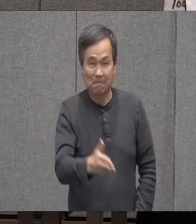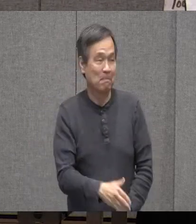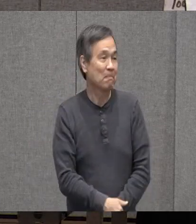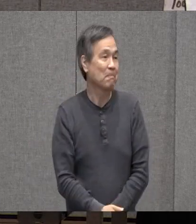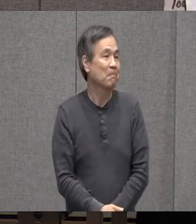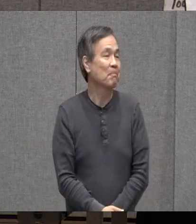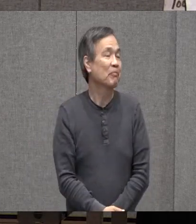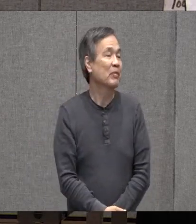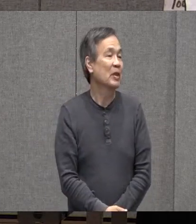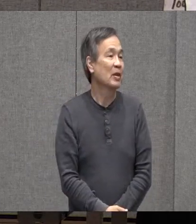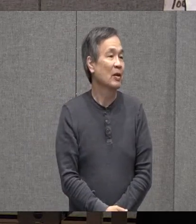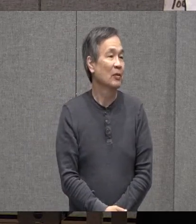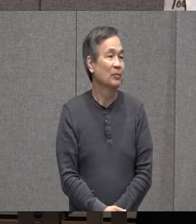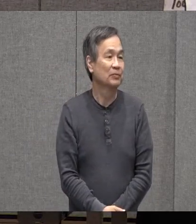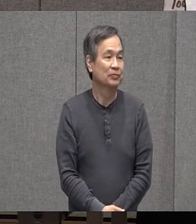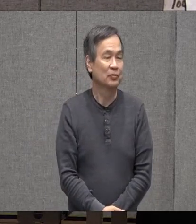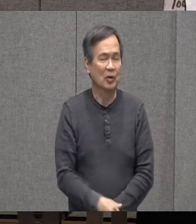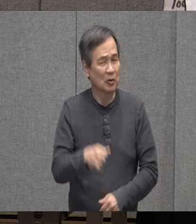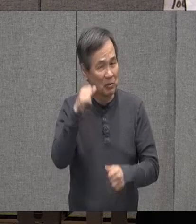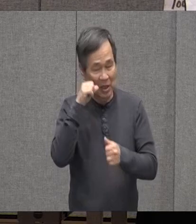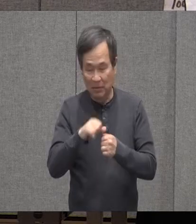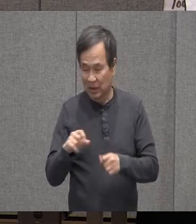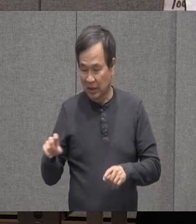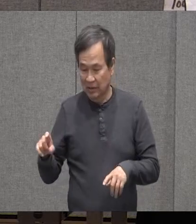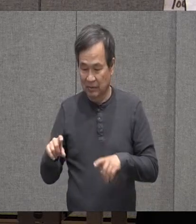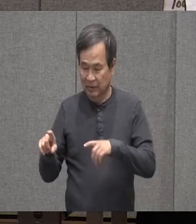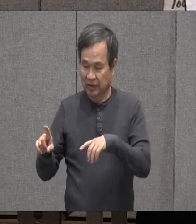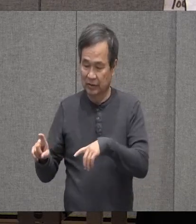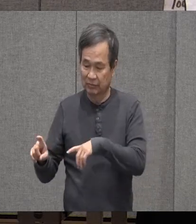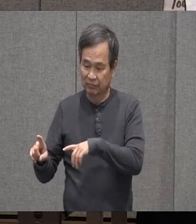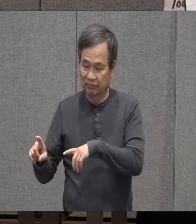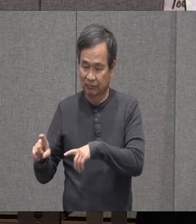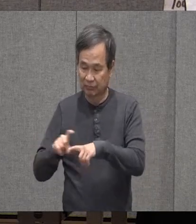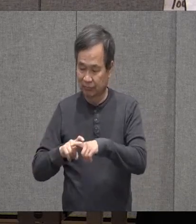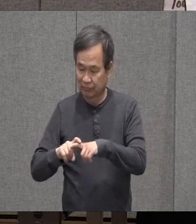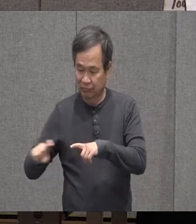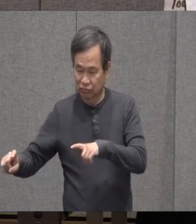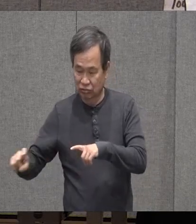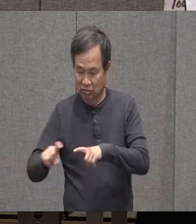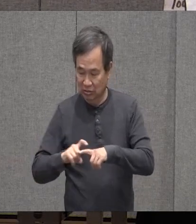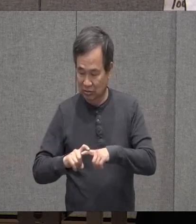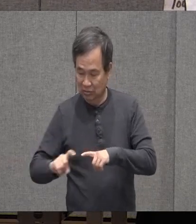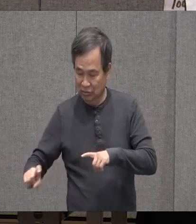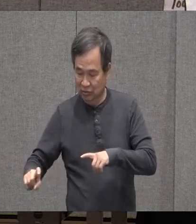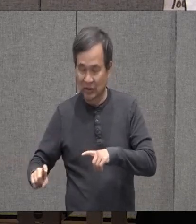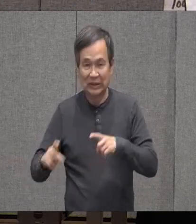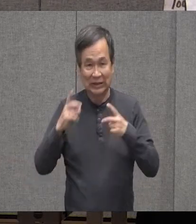You might think to the bead rack that we used and how nicely you can see 10s, right?